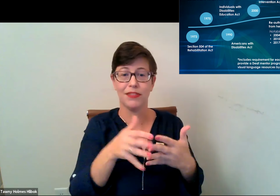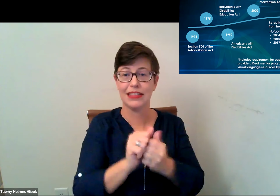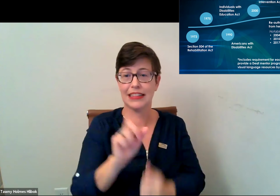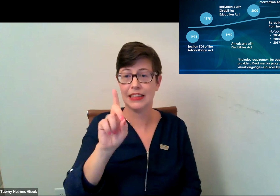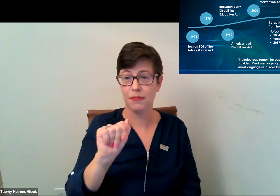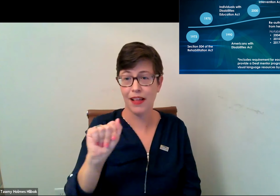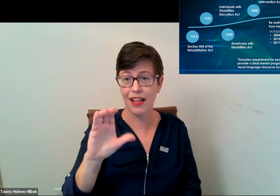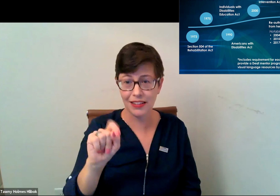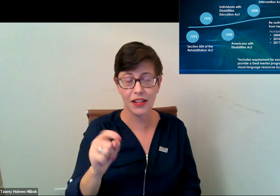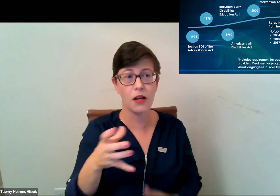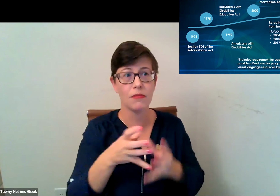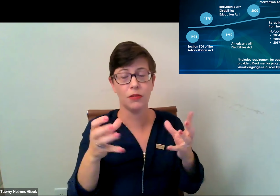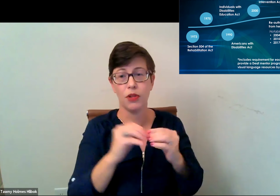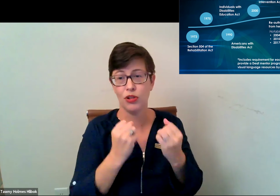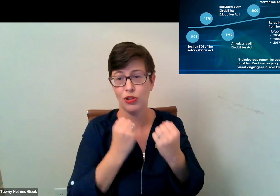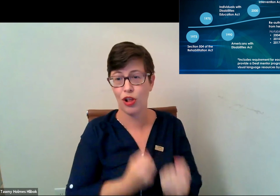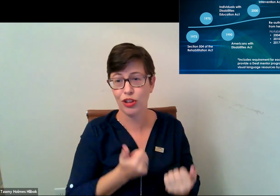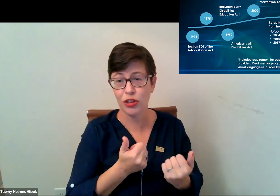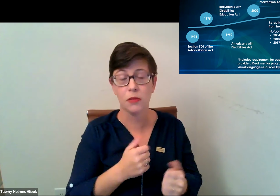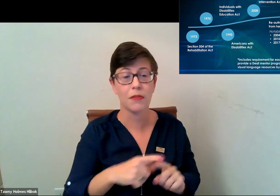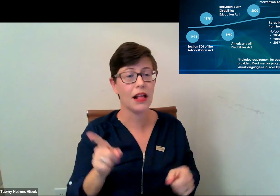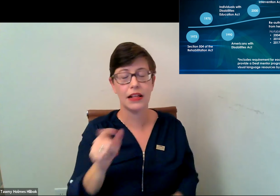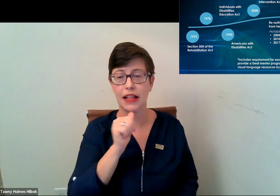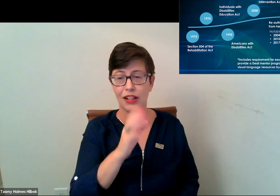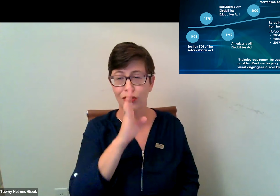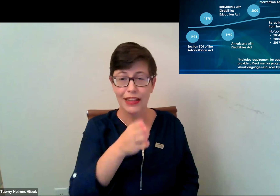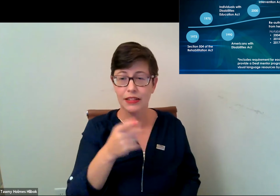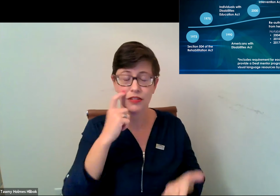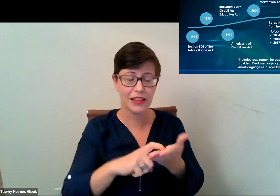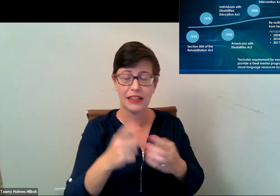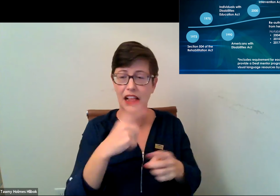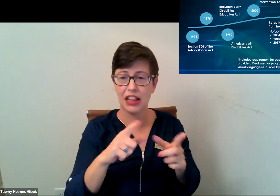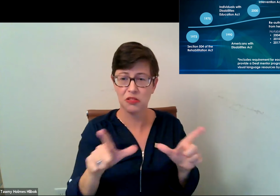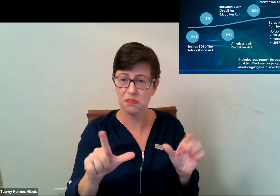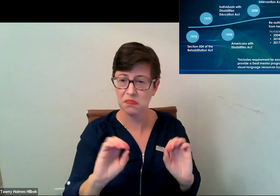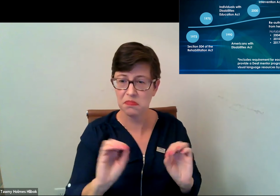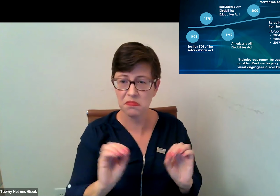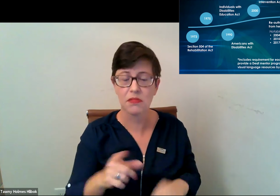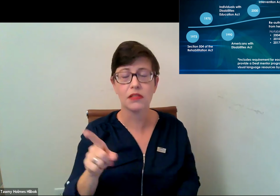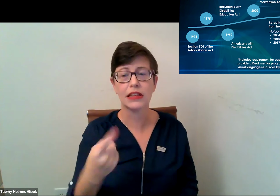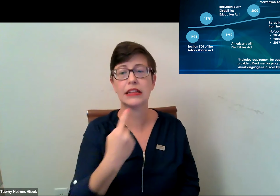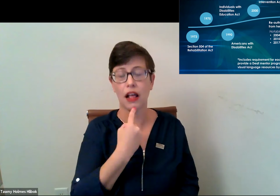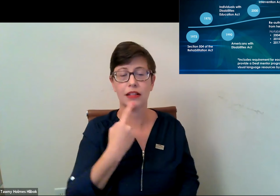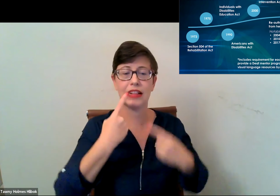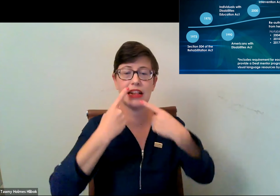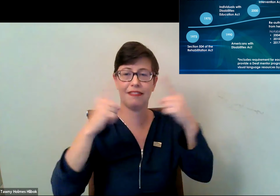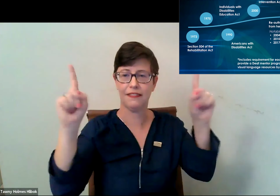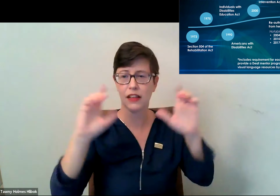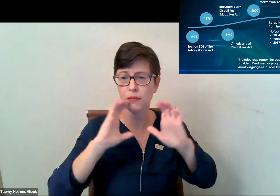So that in 1990 came the Americans with Disabilities Act or the Ada which was very strong However, it did not directly recognize sign language,